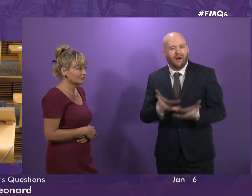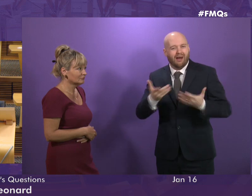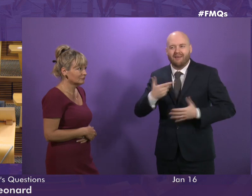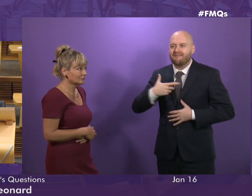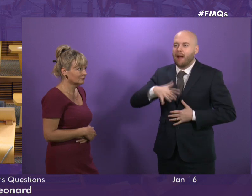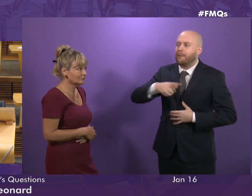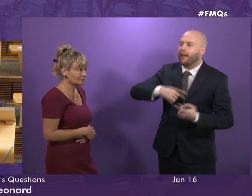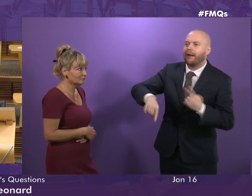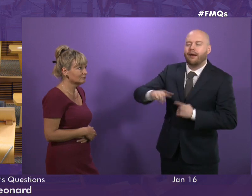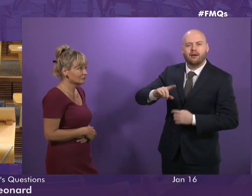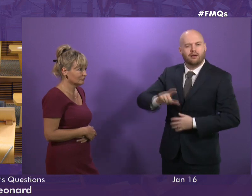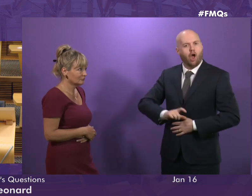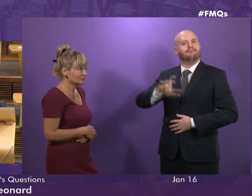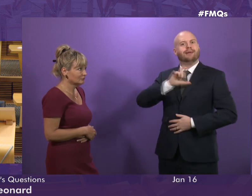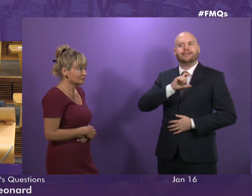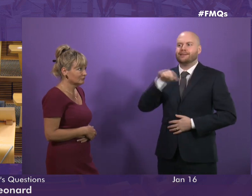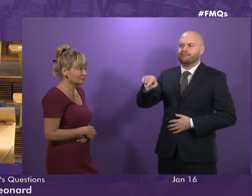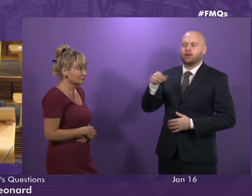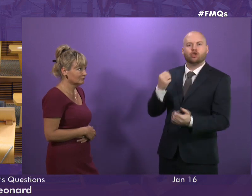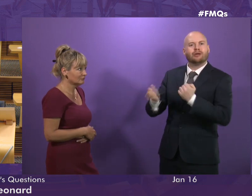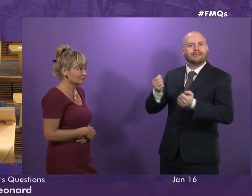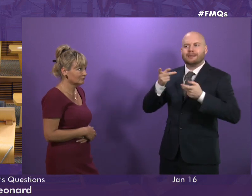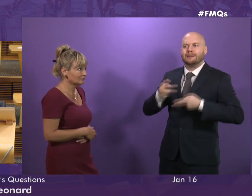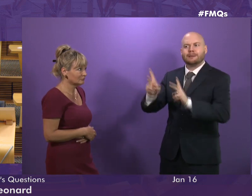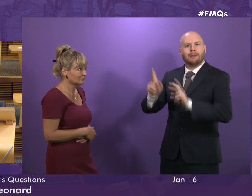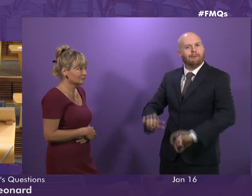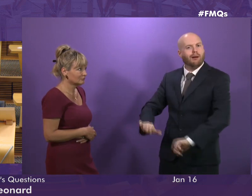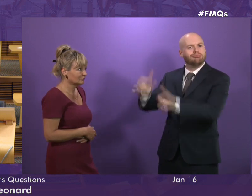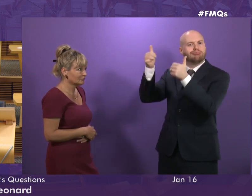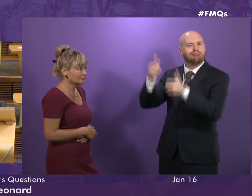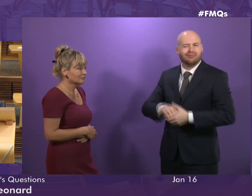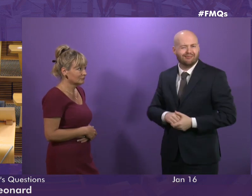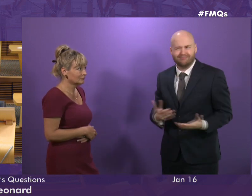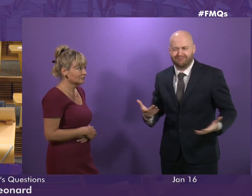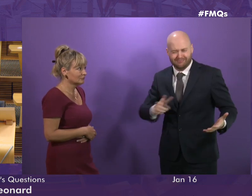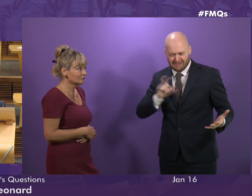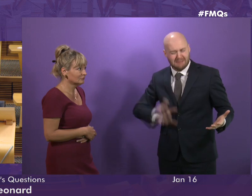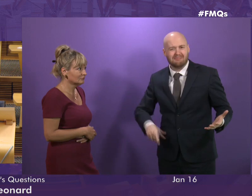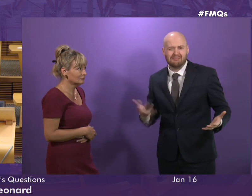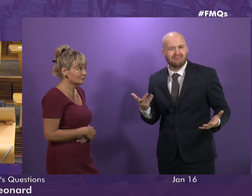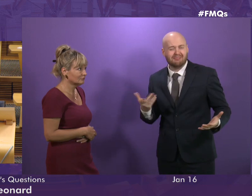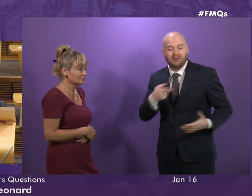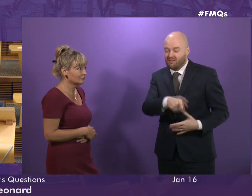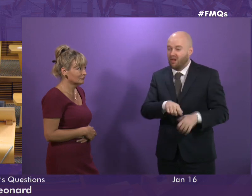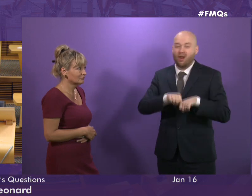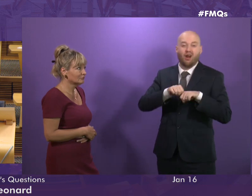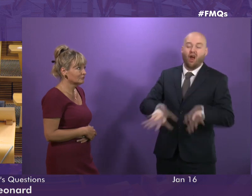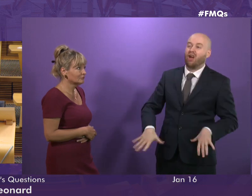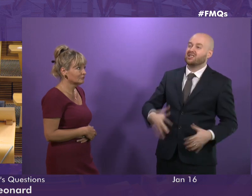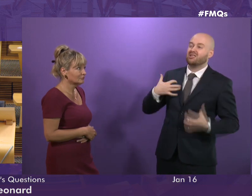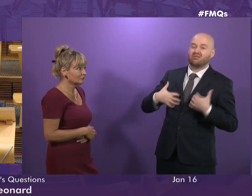Allan Marshall have been badly let down and have lost their faith in the system. If they